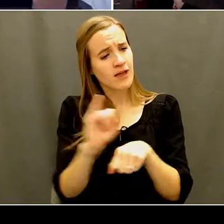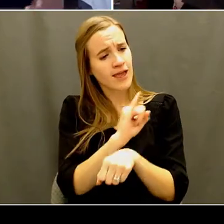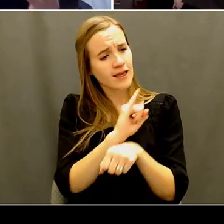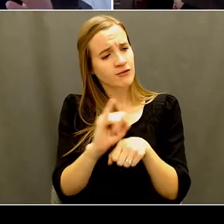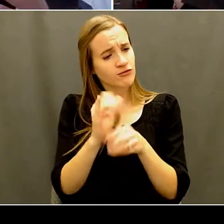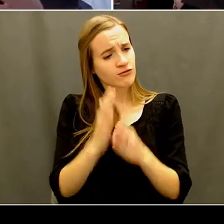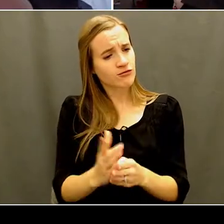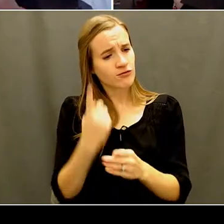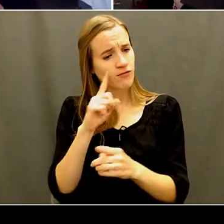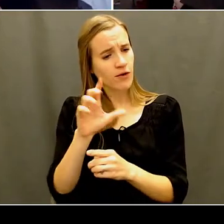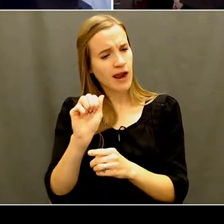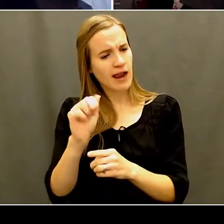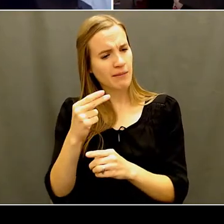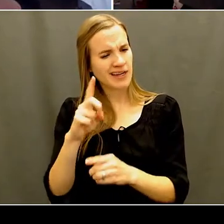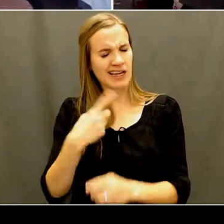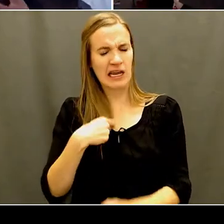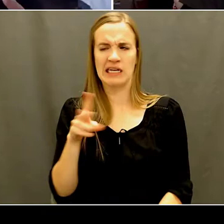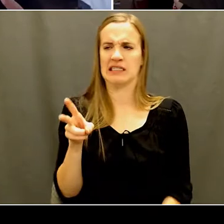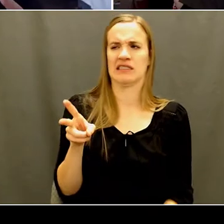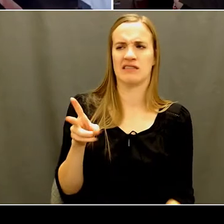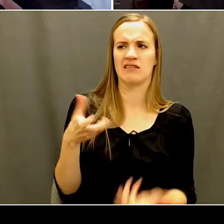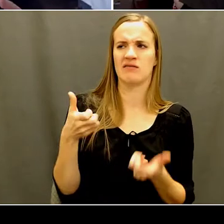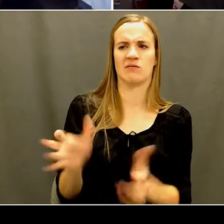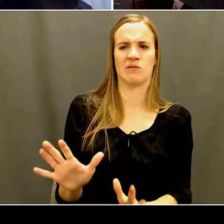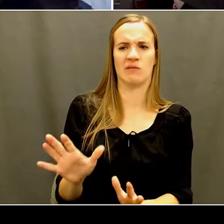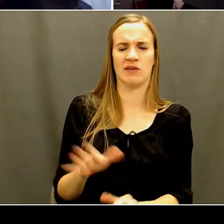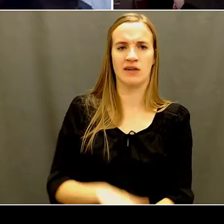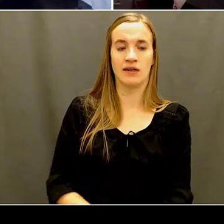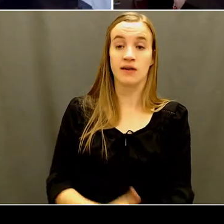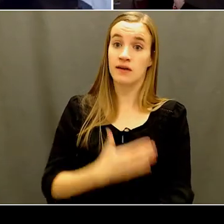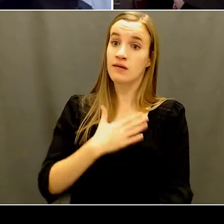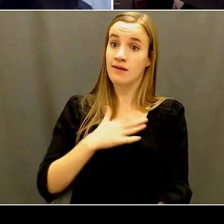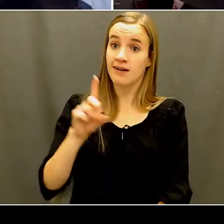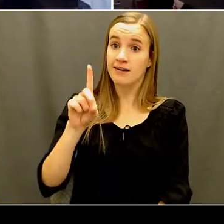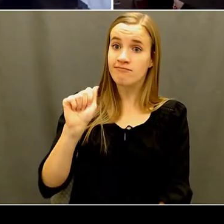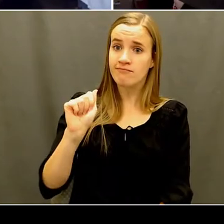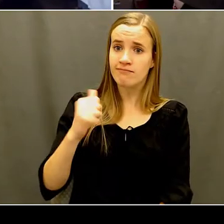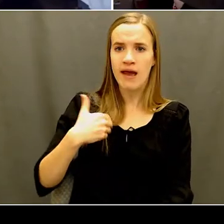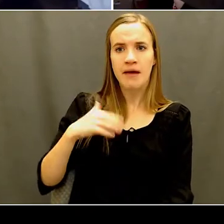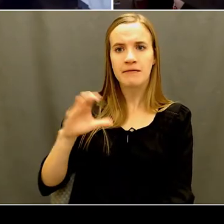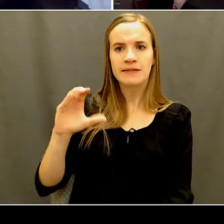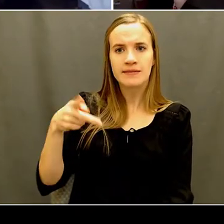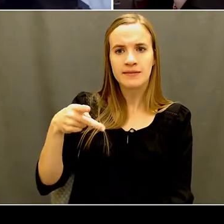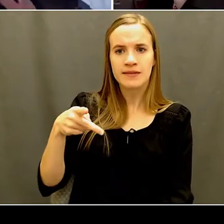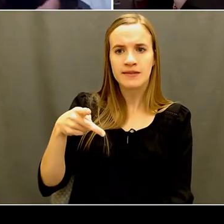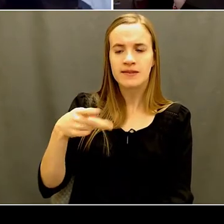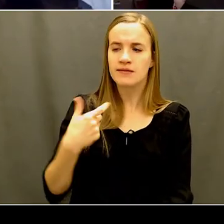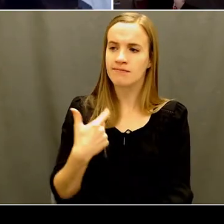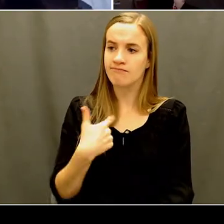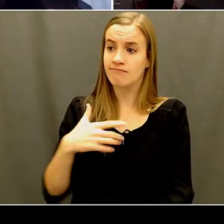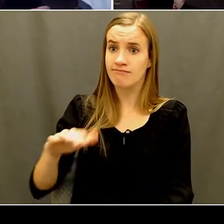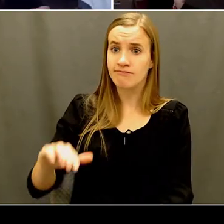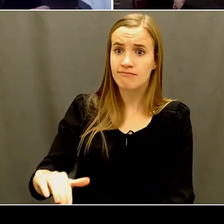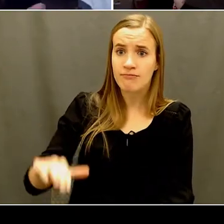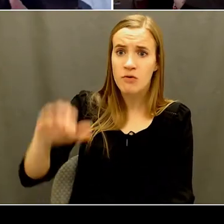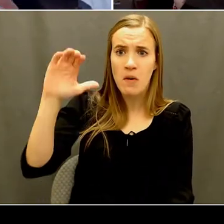lived with my disability, cerebral palsy, my entire life. And growing up, I